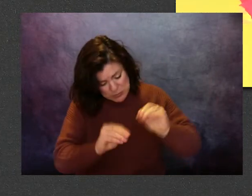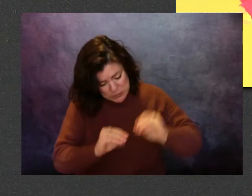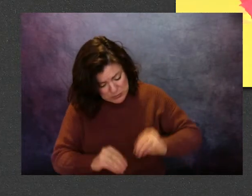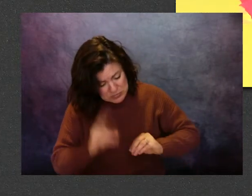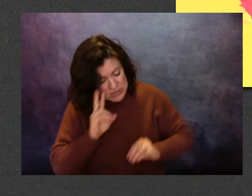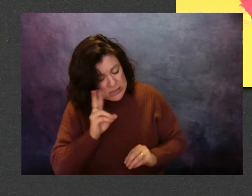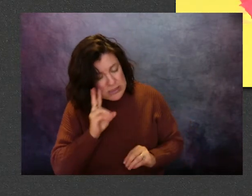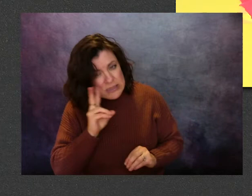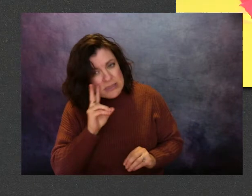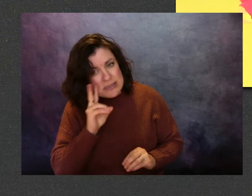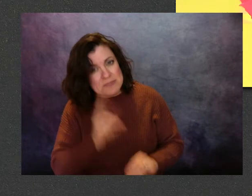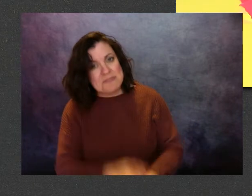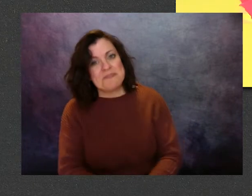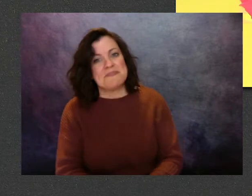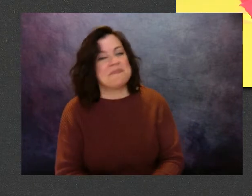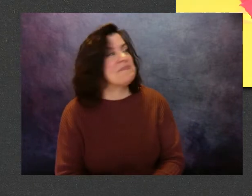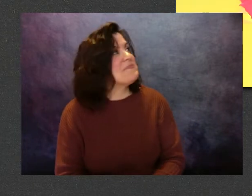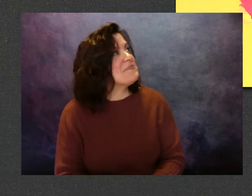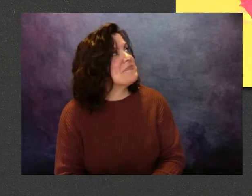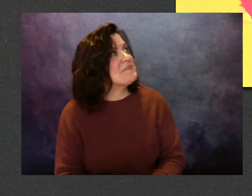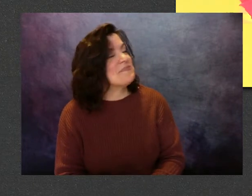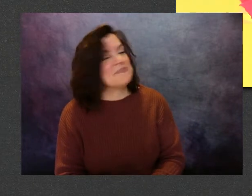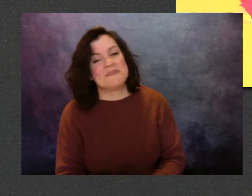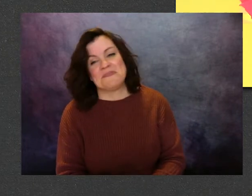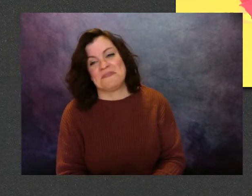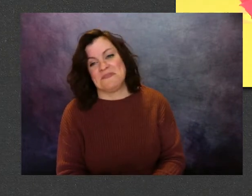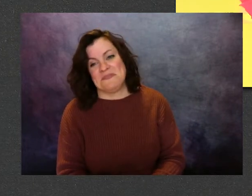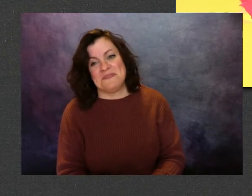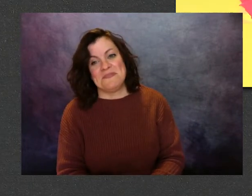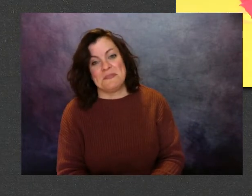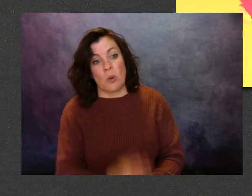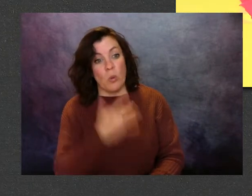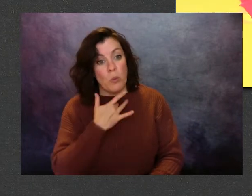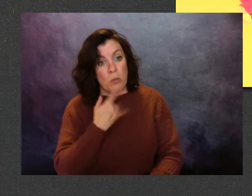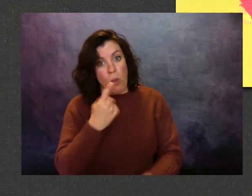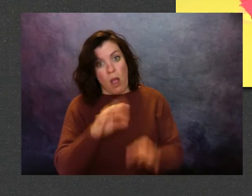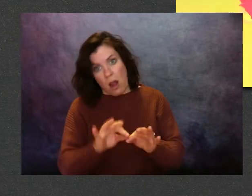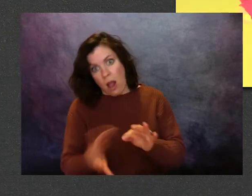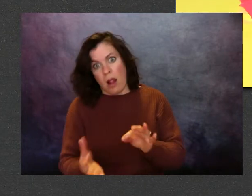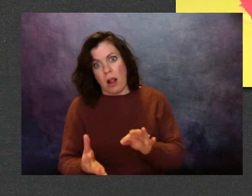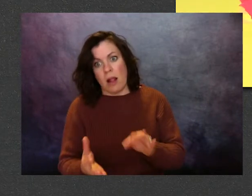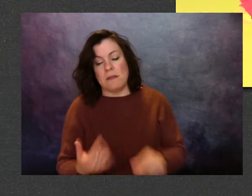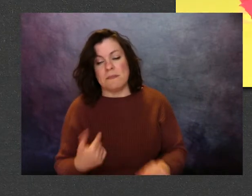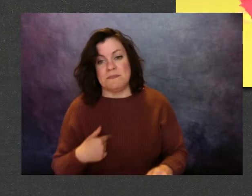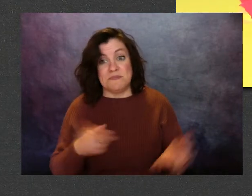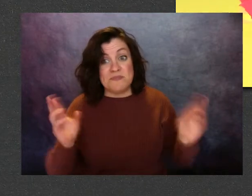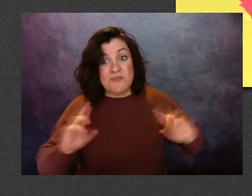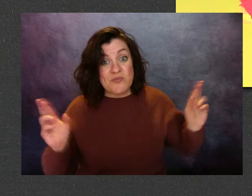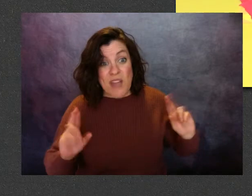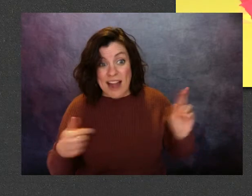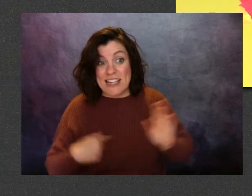Let's see. Whoops. One fell off. All right. Are you ready for the big reveal? Close your eyes.